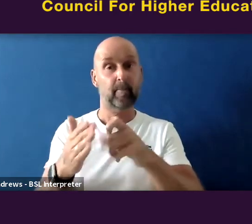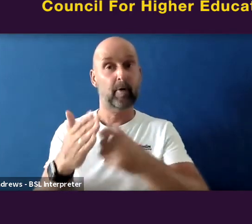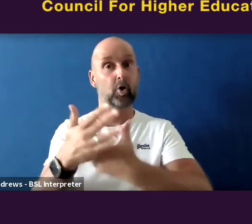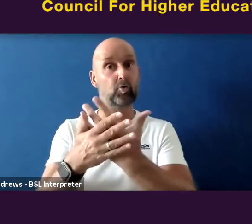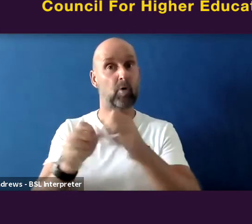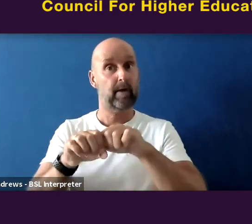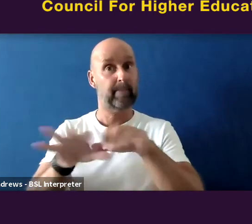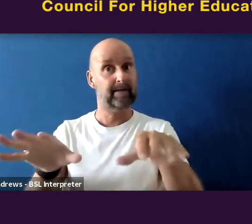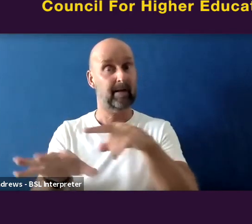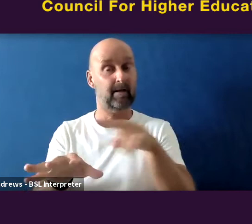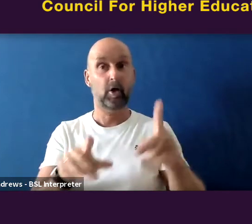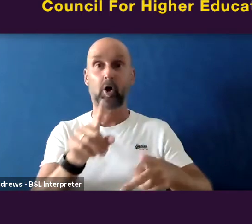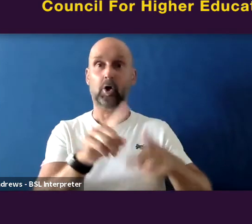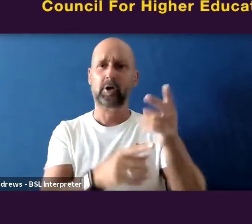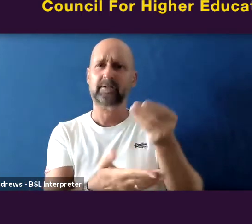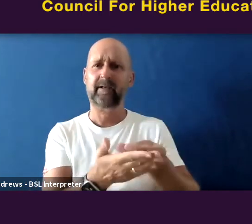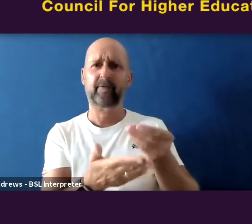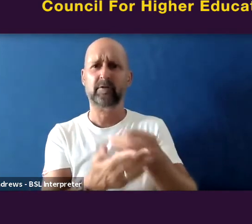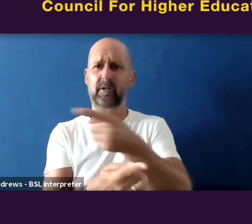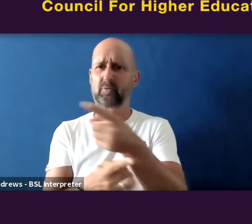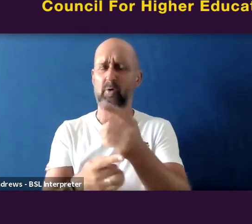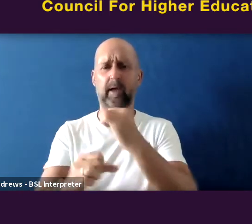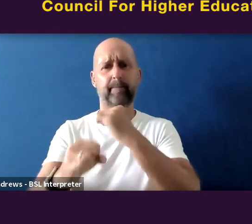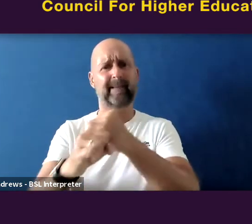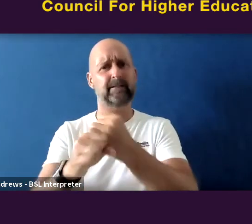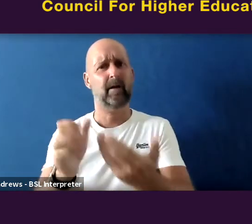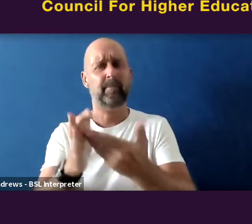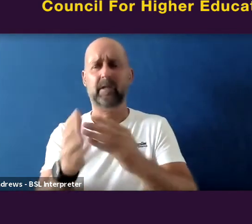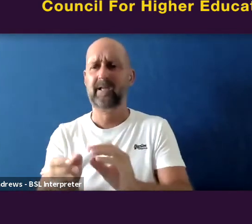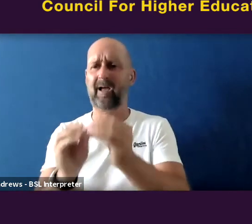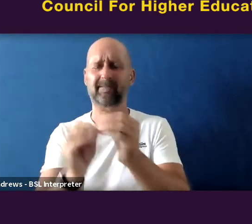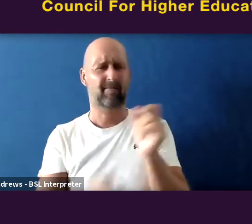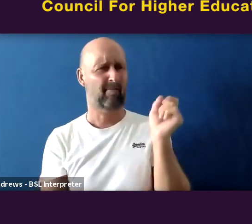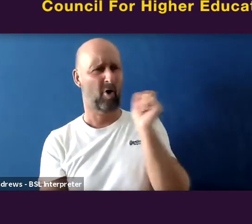then cutting funding to arts and media courses seems an odd way to go about it.